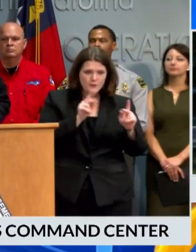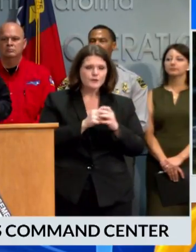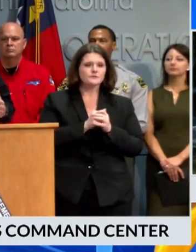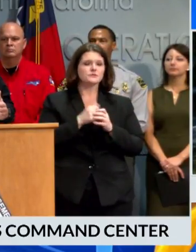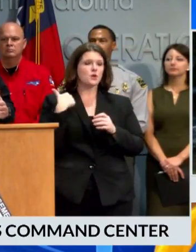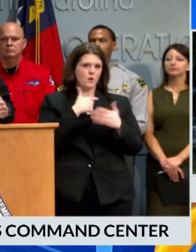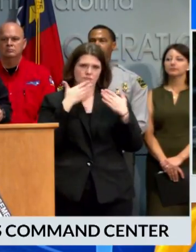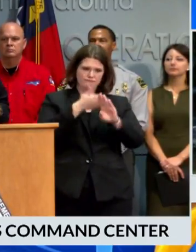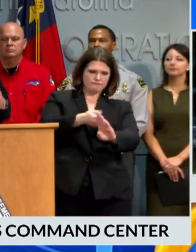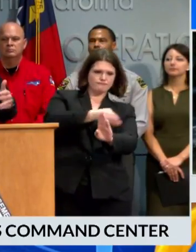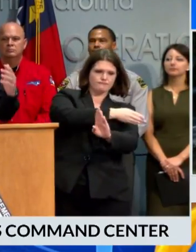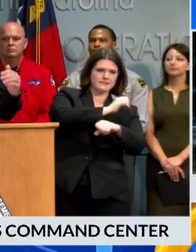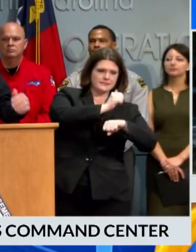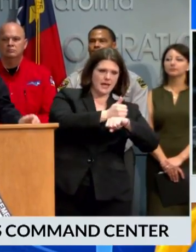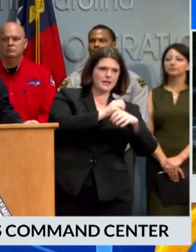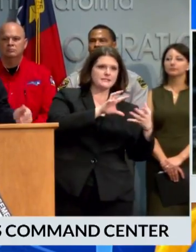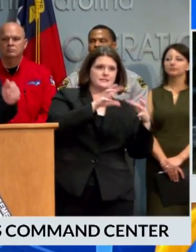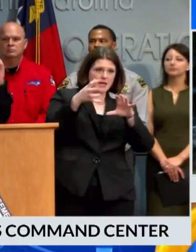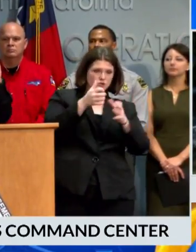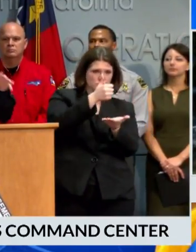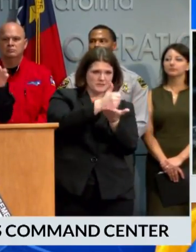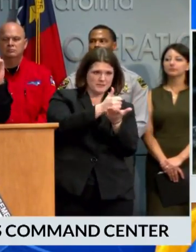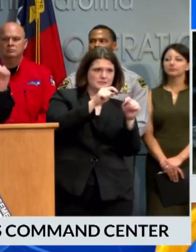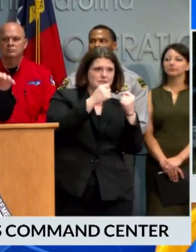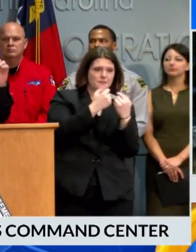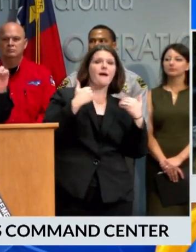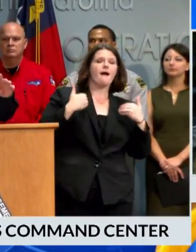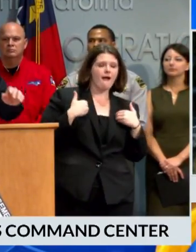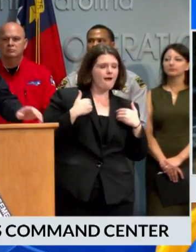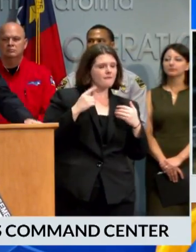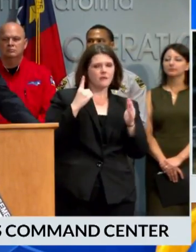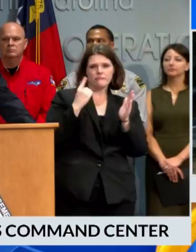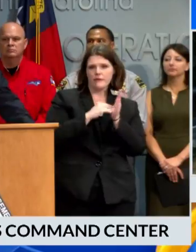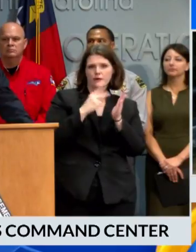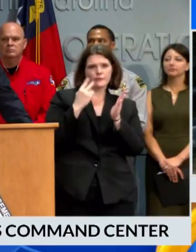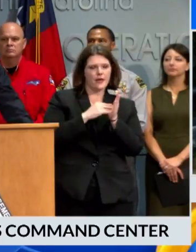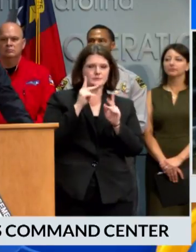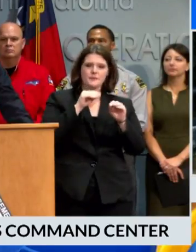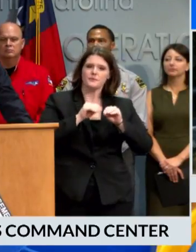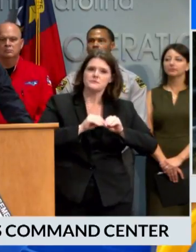WE ARE PUSHING FORWARD THIS IS GOING TO BE A BIG RECOVERY MISSION IN TAKING CARE OF PEOPLE.